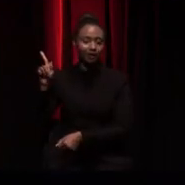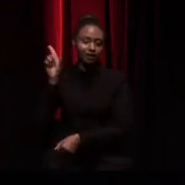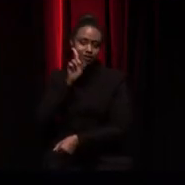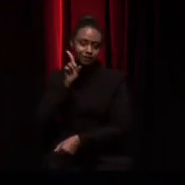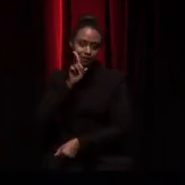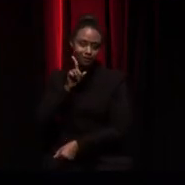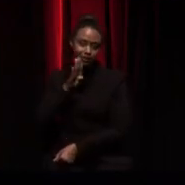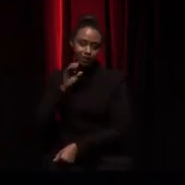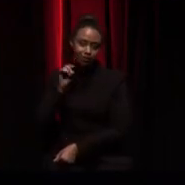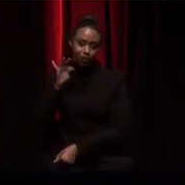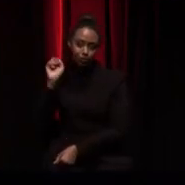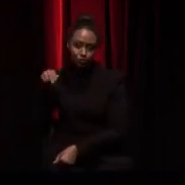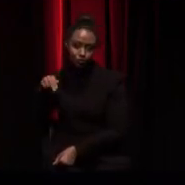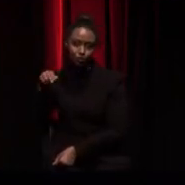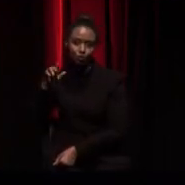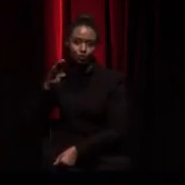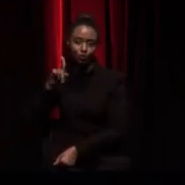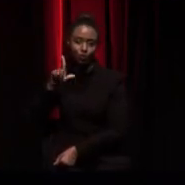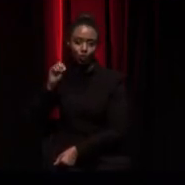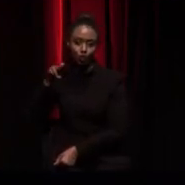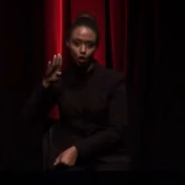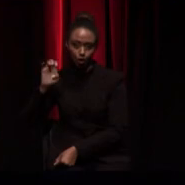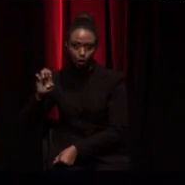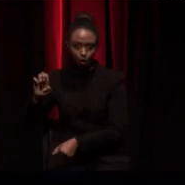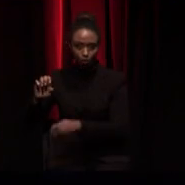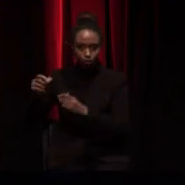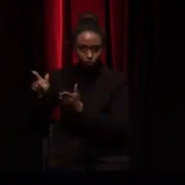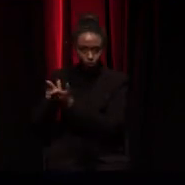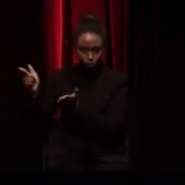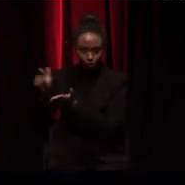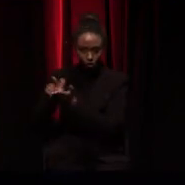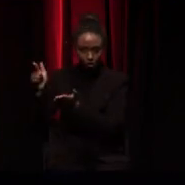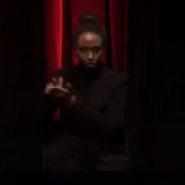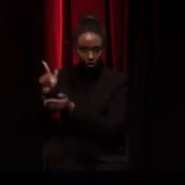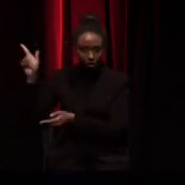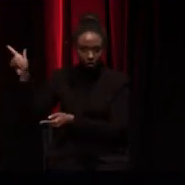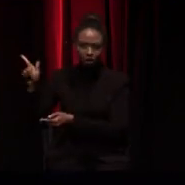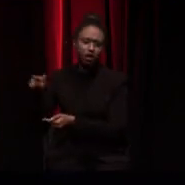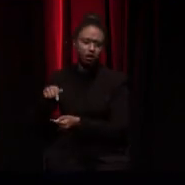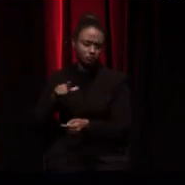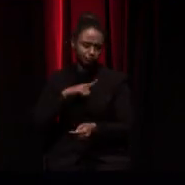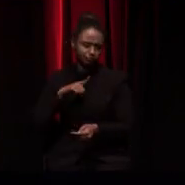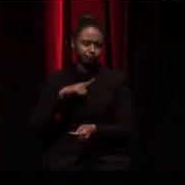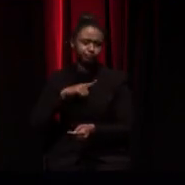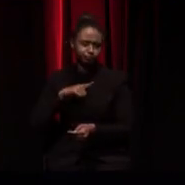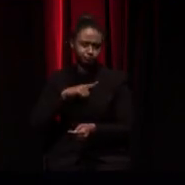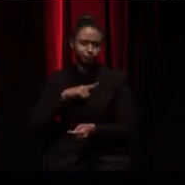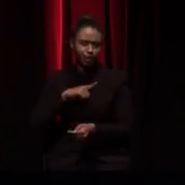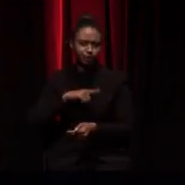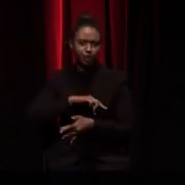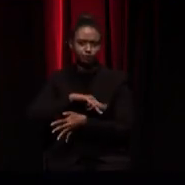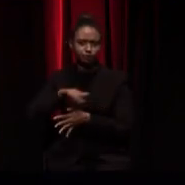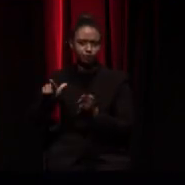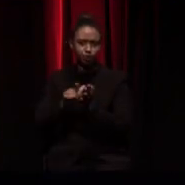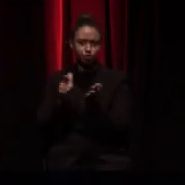like many other important papers around the world that are throwing light